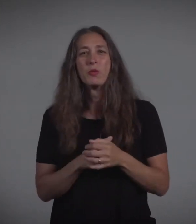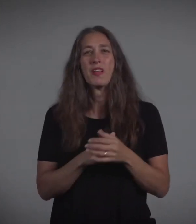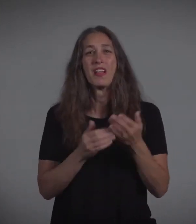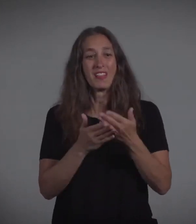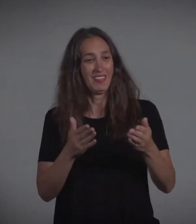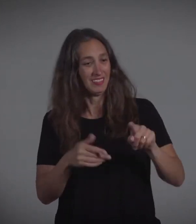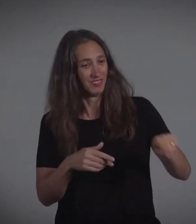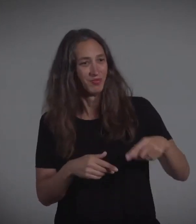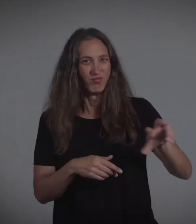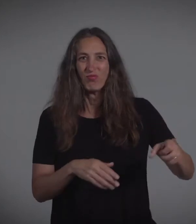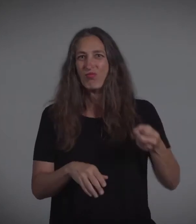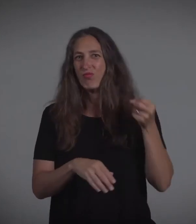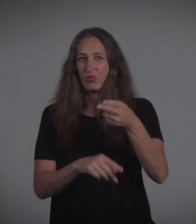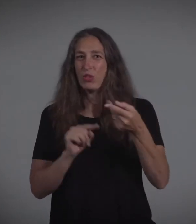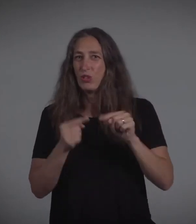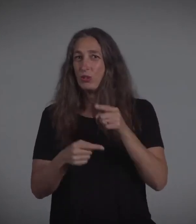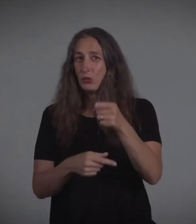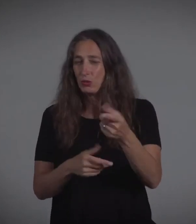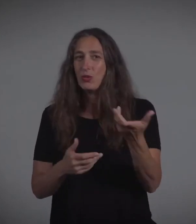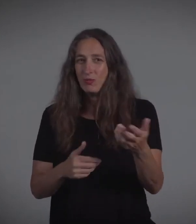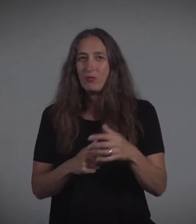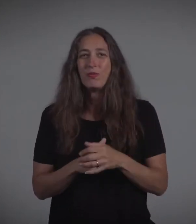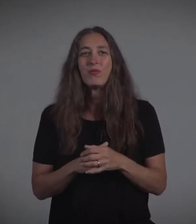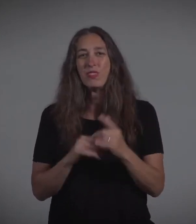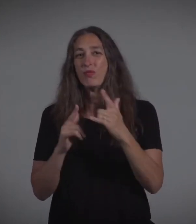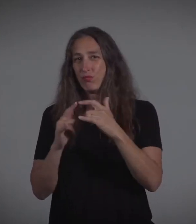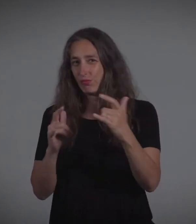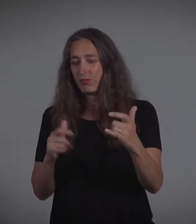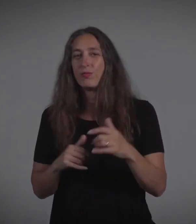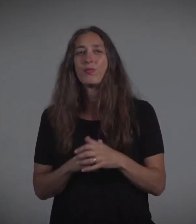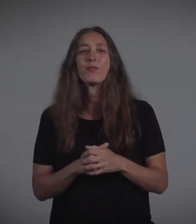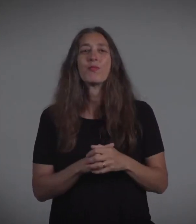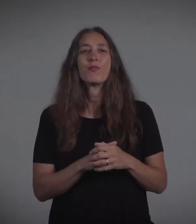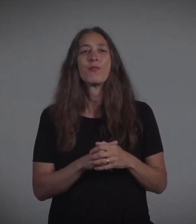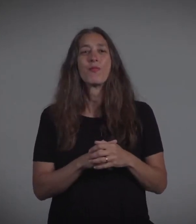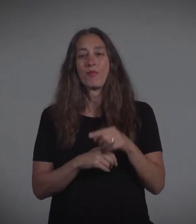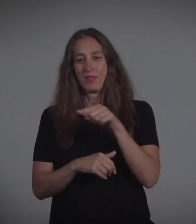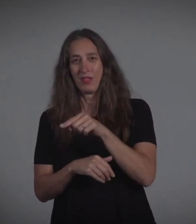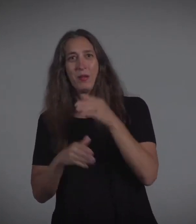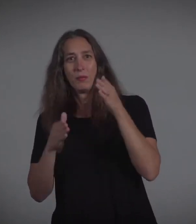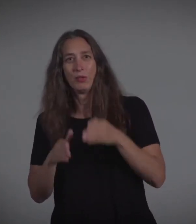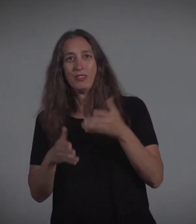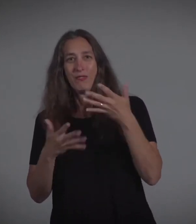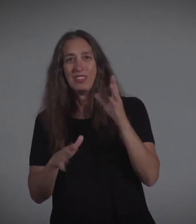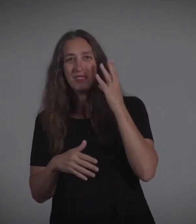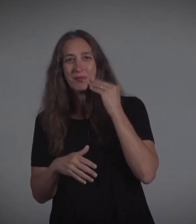Choking, throwing things at their partner Any of these actions are meant to hurt you.